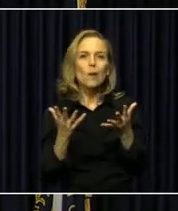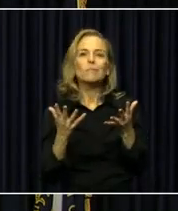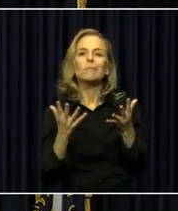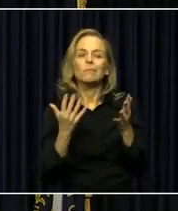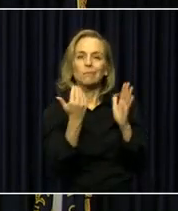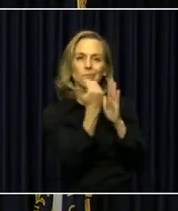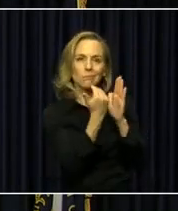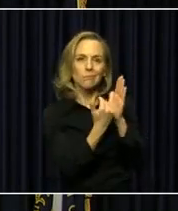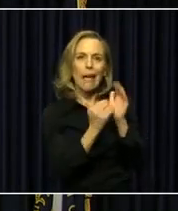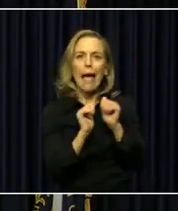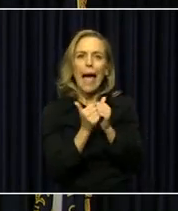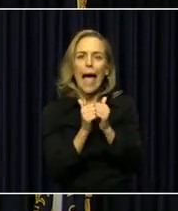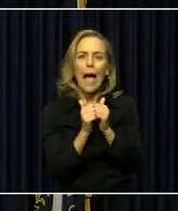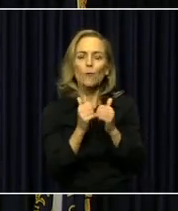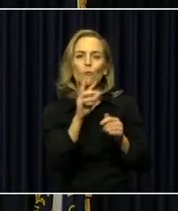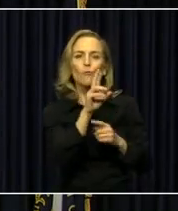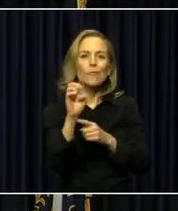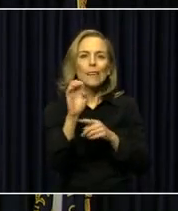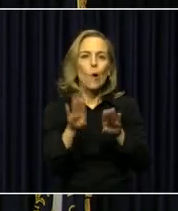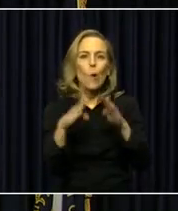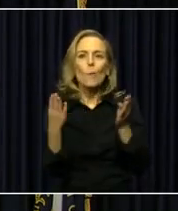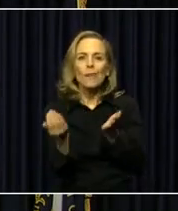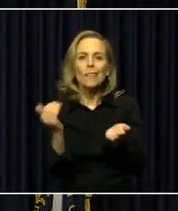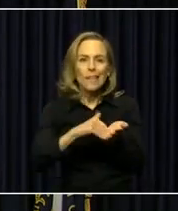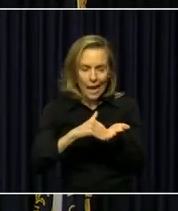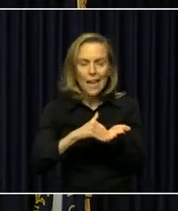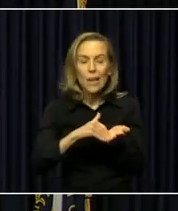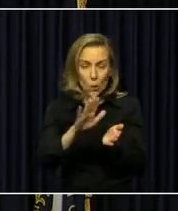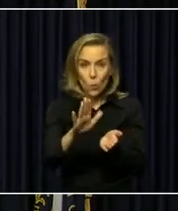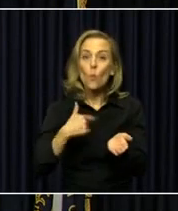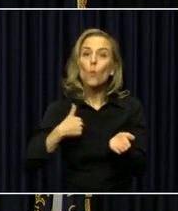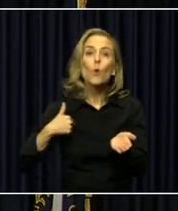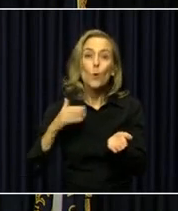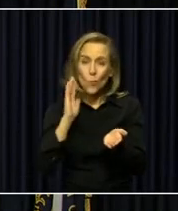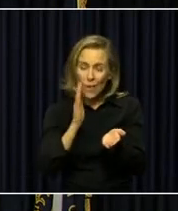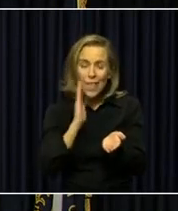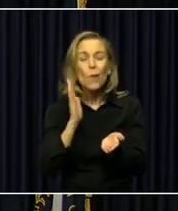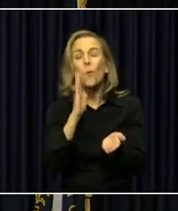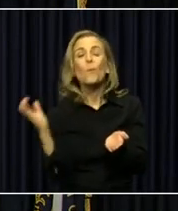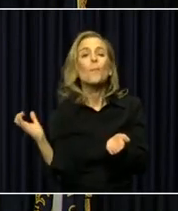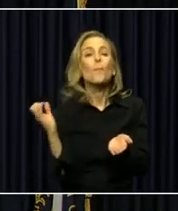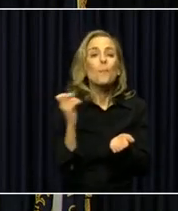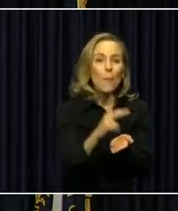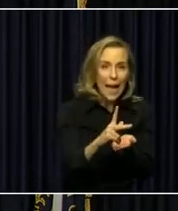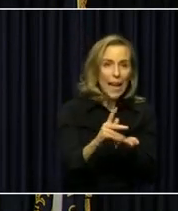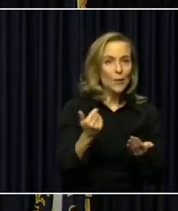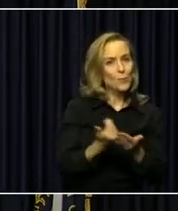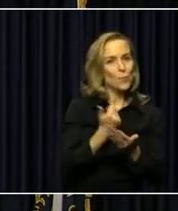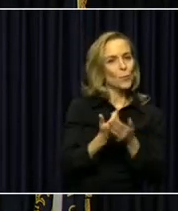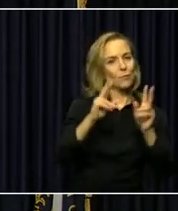VIRUS AND TO PROTECT ONE ANOTHER. NUMBER ONE, ALWAYS NUMBER ONE,